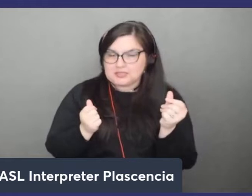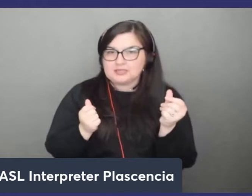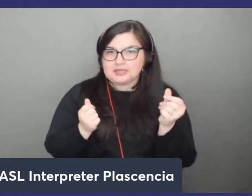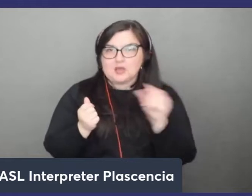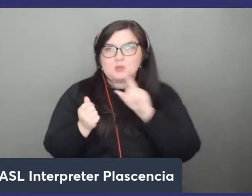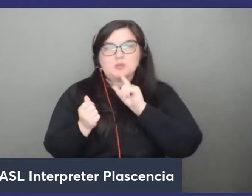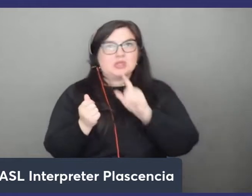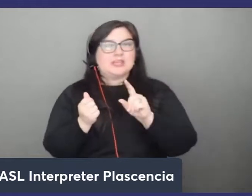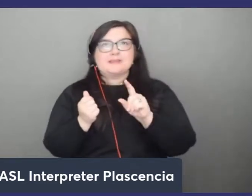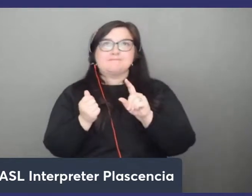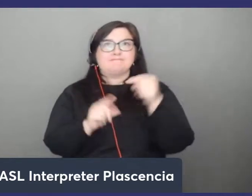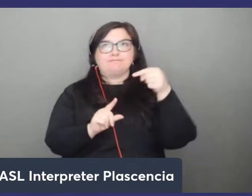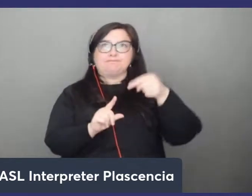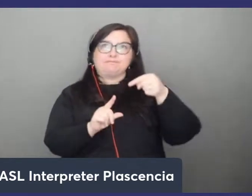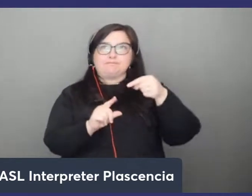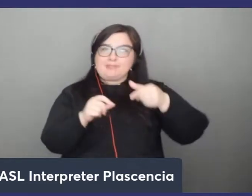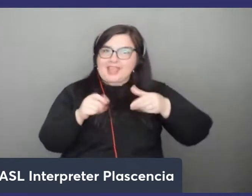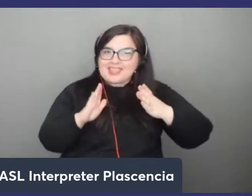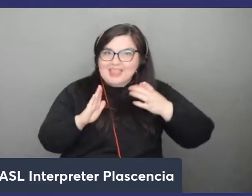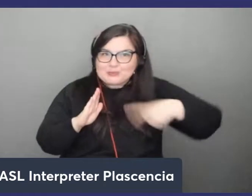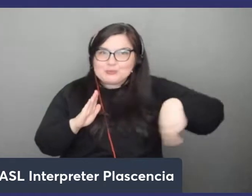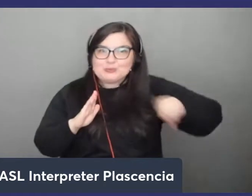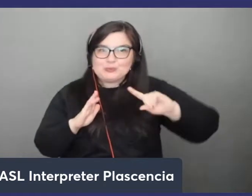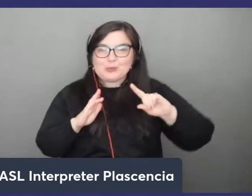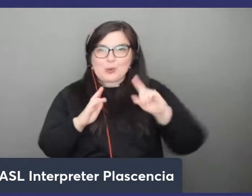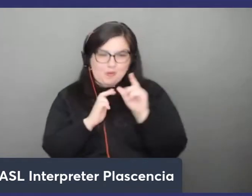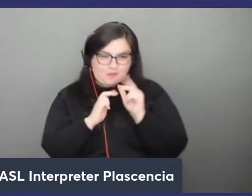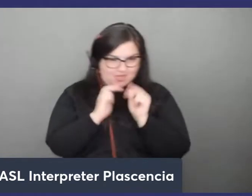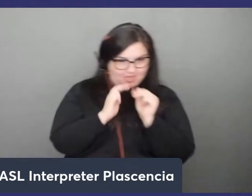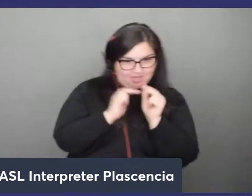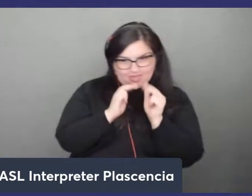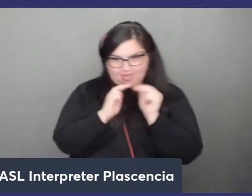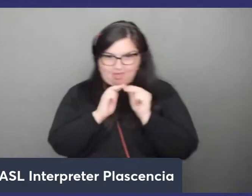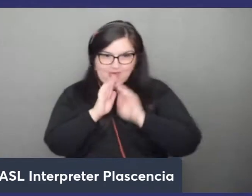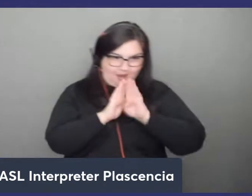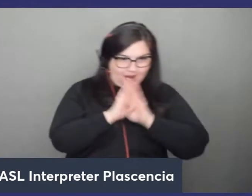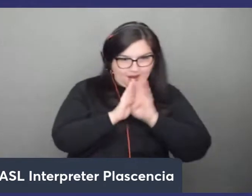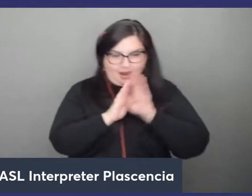lets you build and deploy game backend features